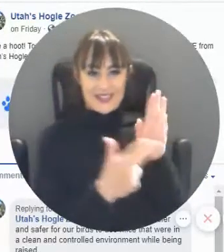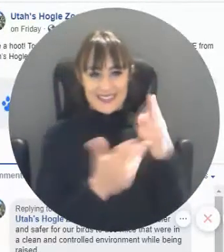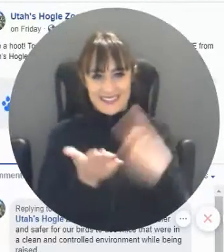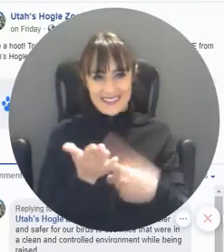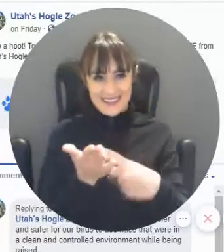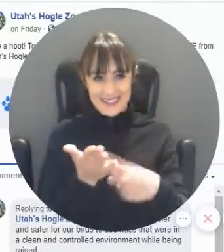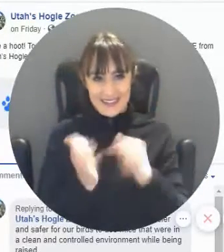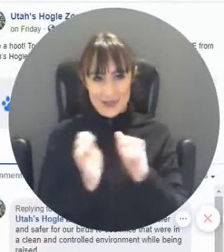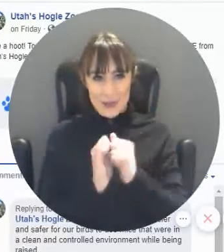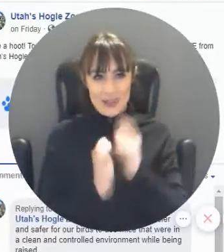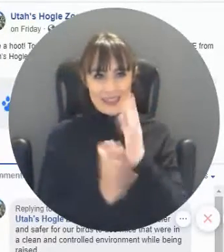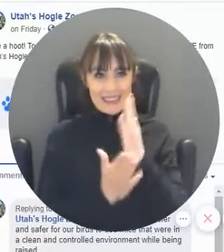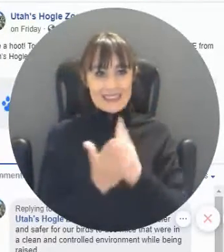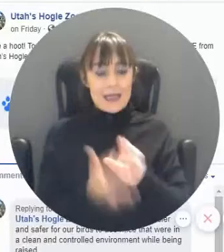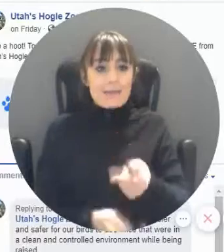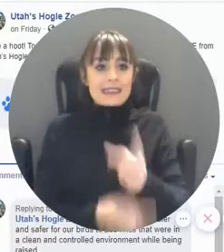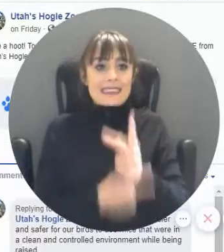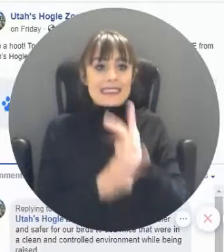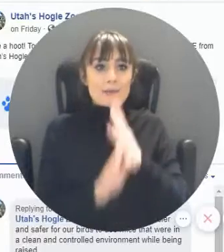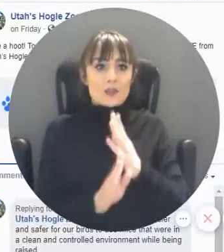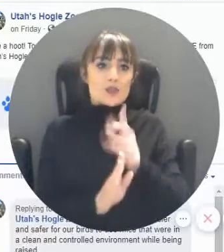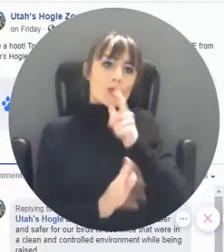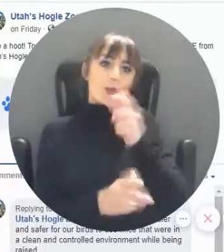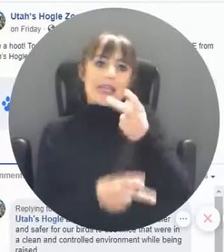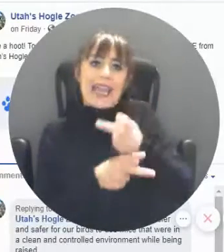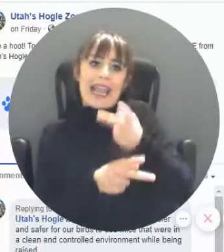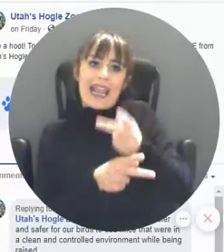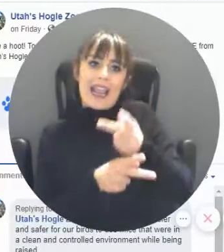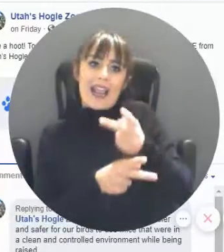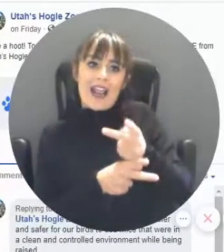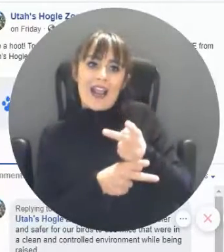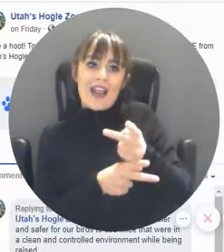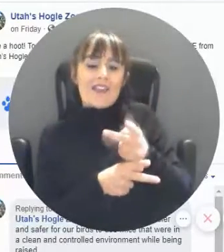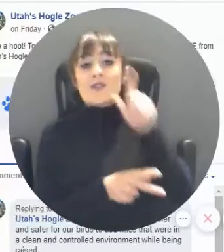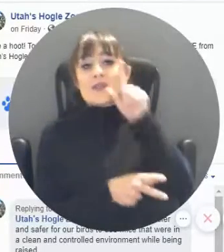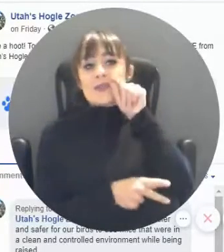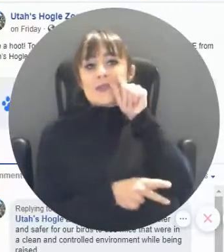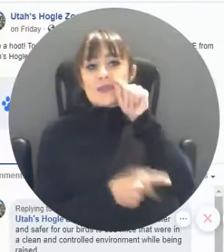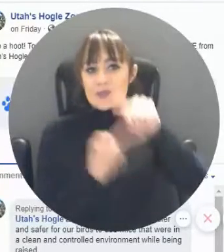of some of our avian friends. Today, we are in what we call the Animal Resource Center